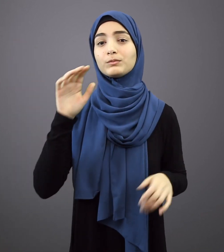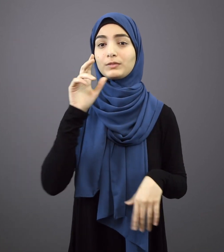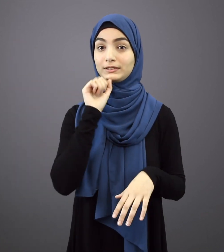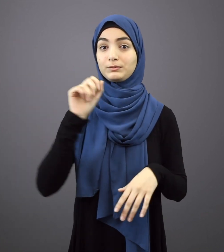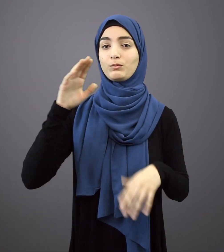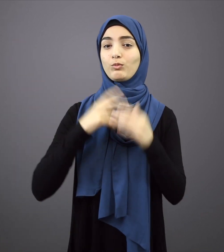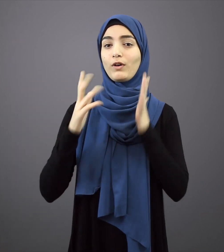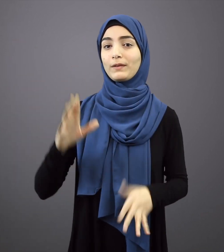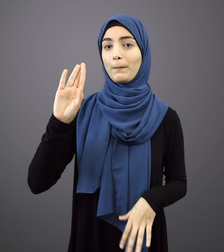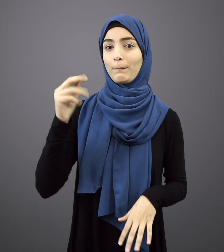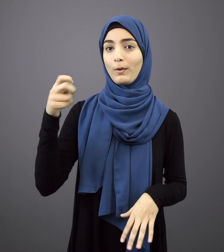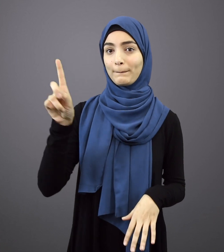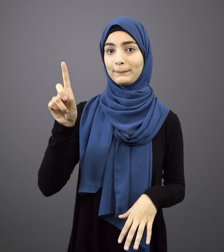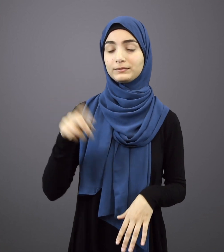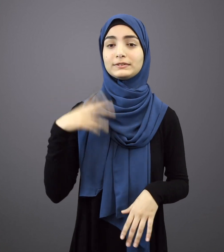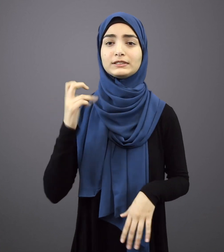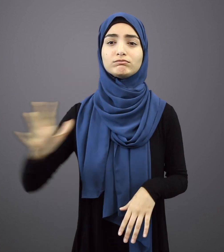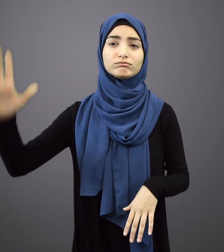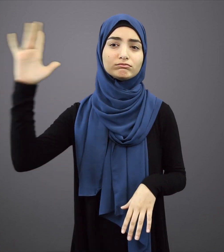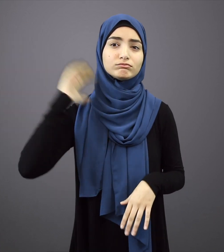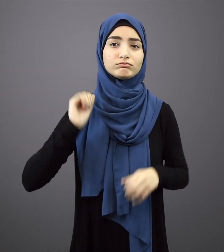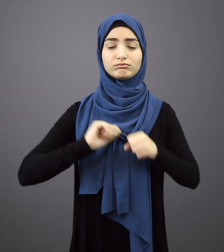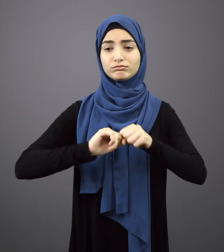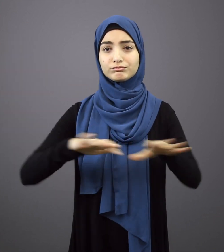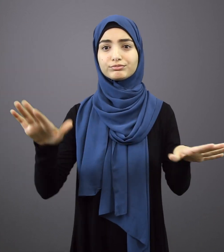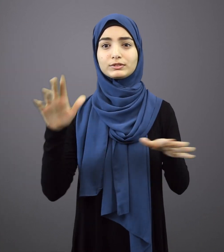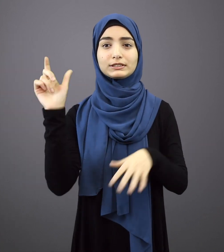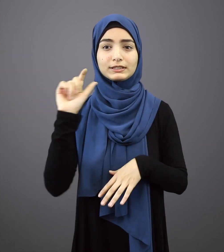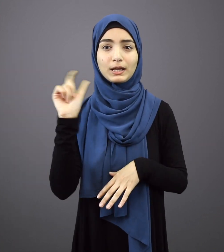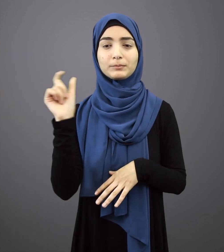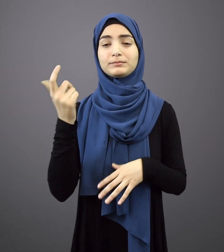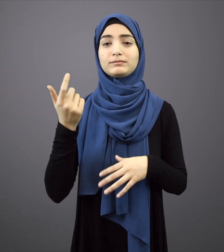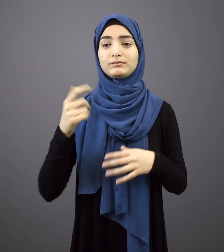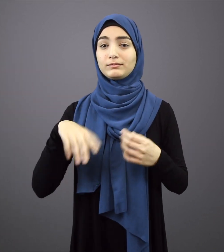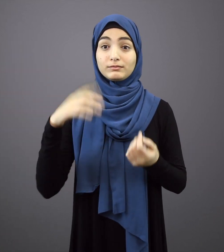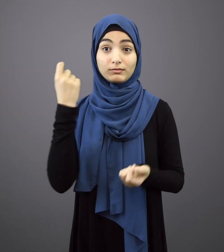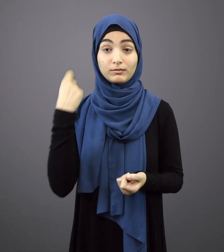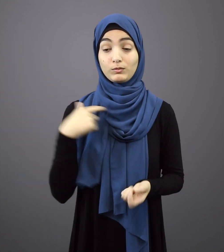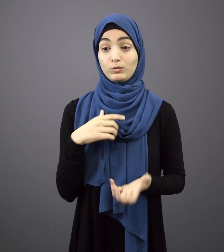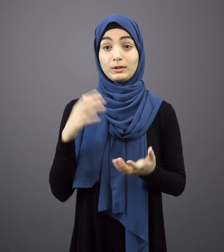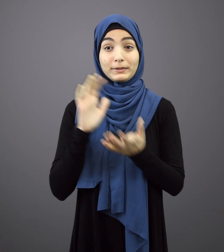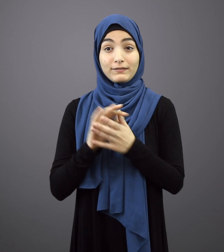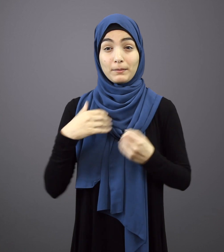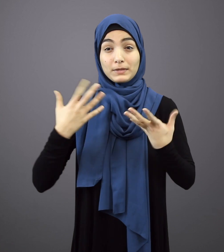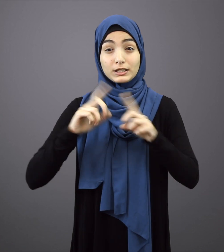Prophet Muhammad Many hundreds of years ago, he spread the message of Islam